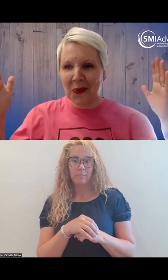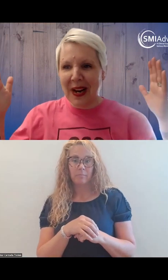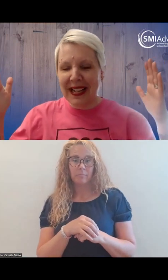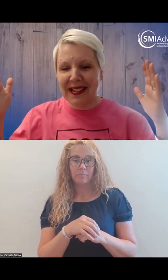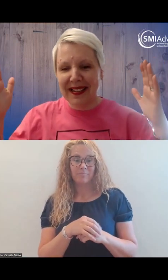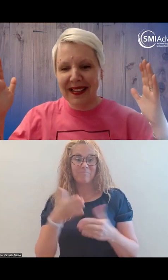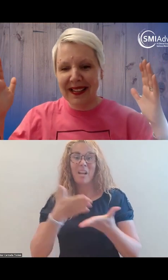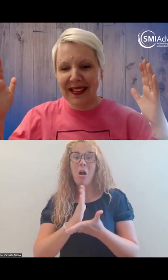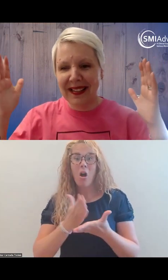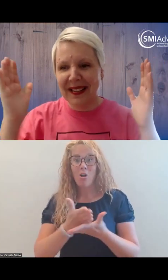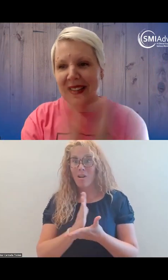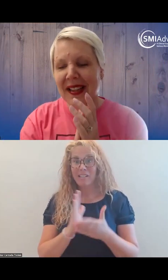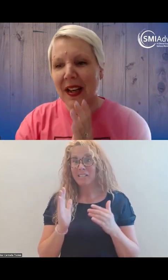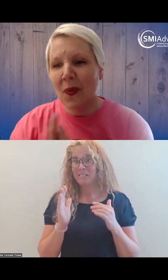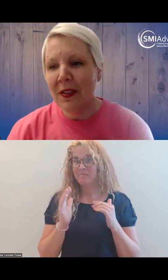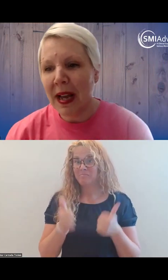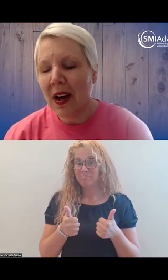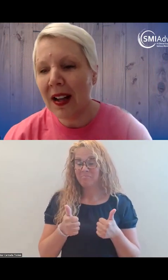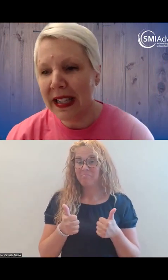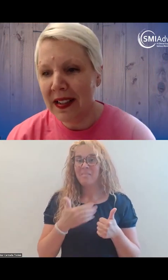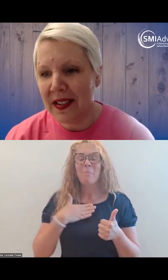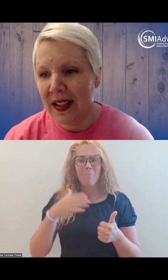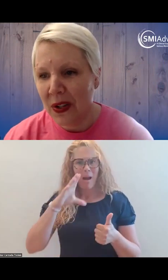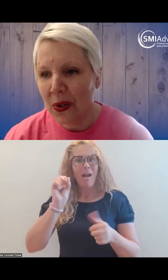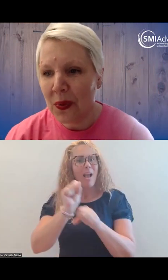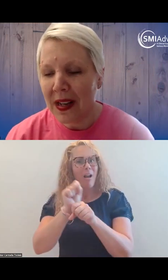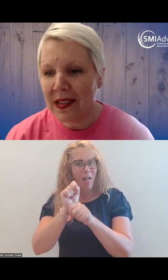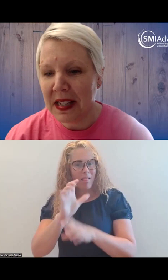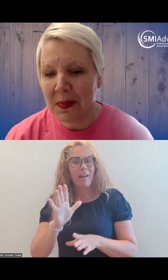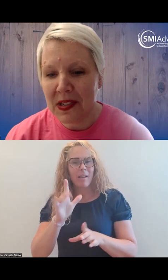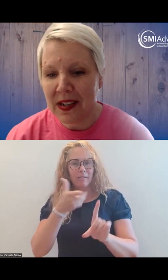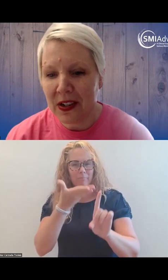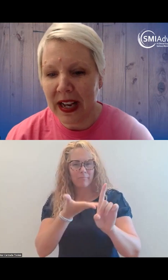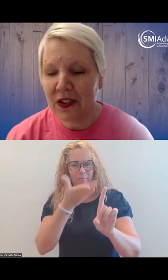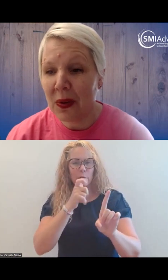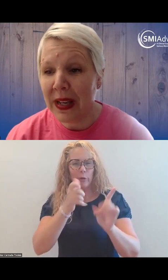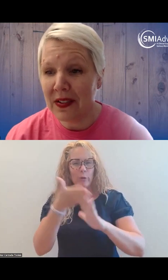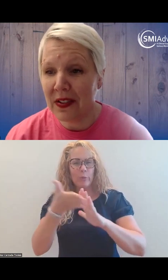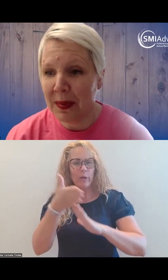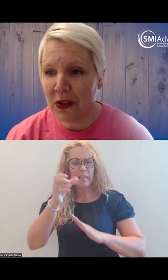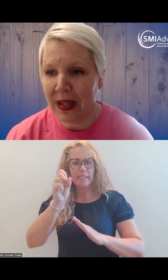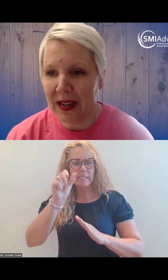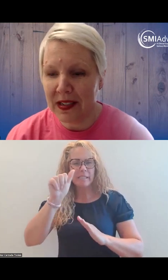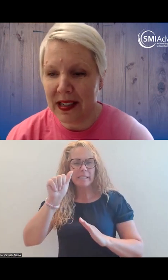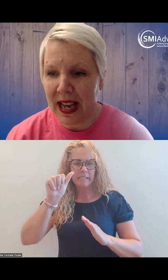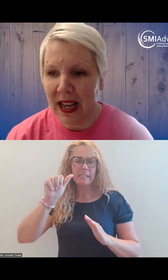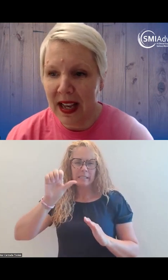ALL RIGHT. ONE OF MY COLLEAGUES, WHO RUNS A SAMHSA CENTER, ANGELA WEEKS, IS GOING TO BE HERE TODAY.